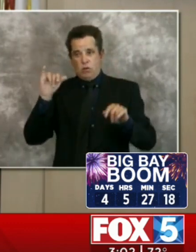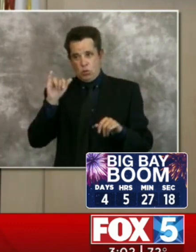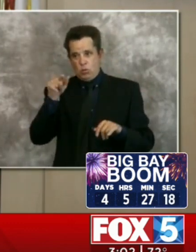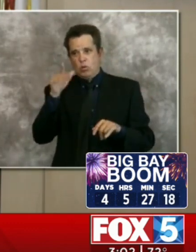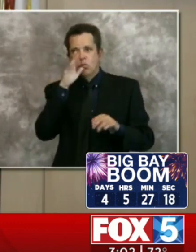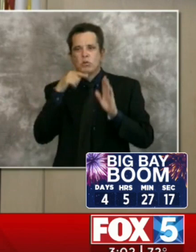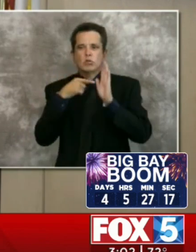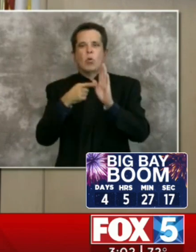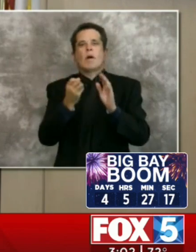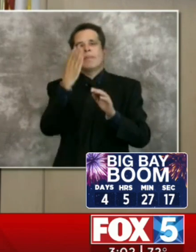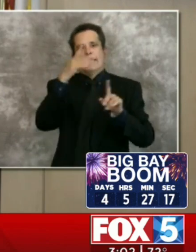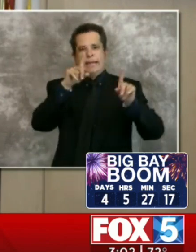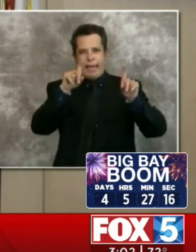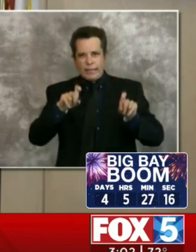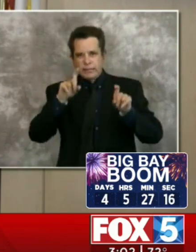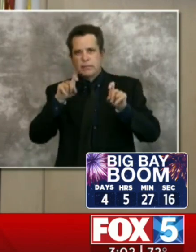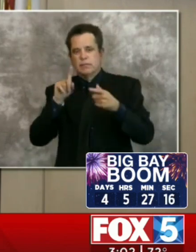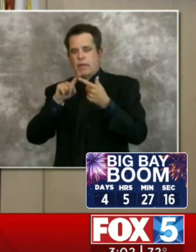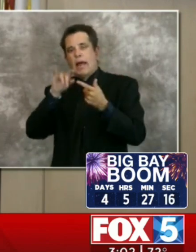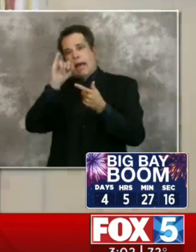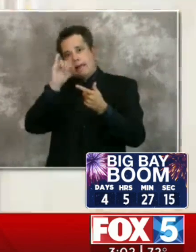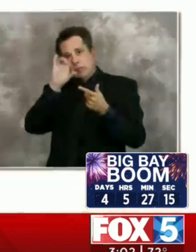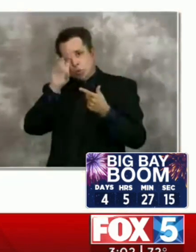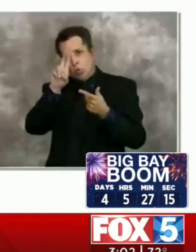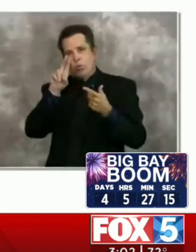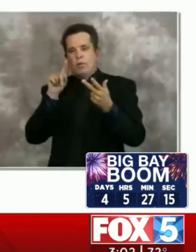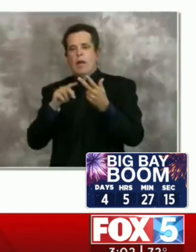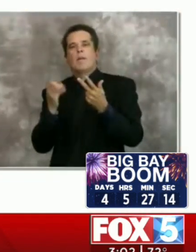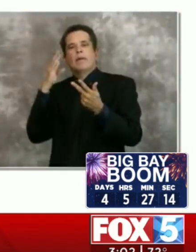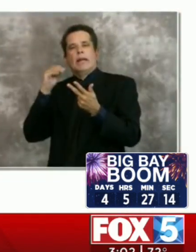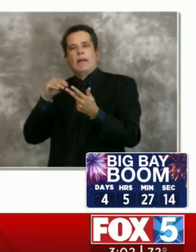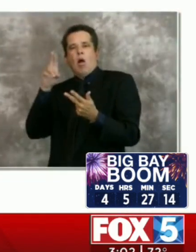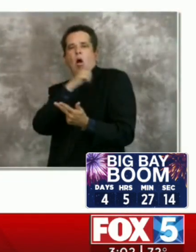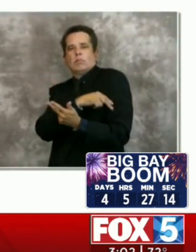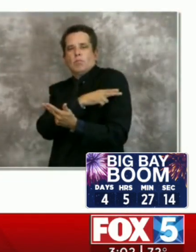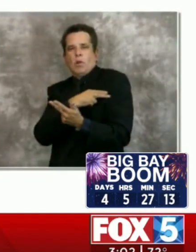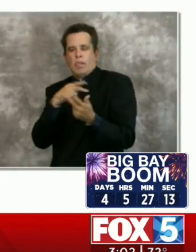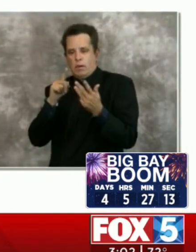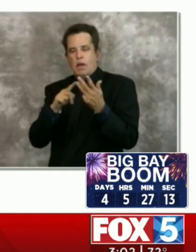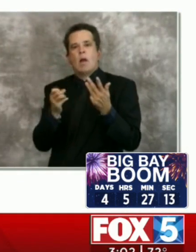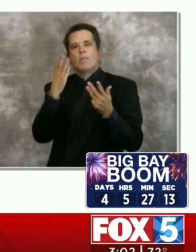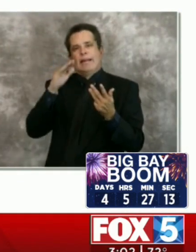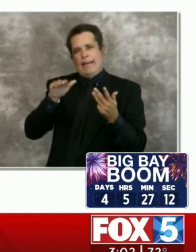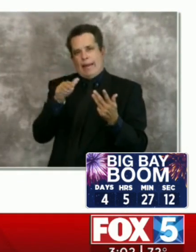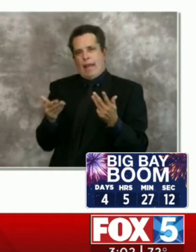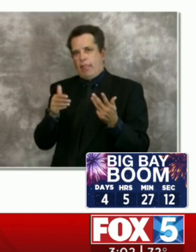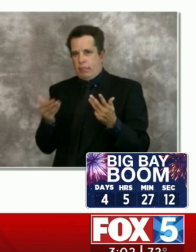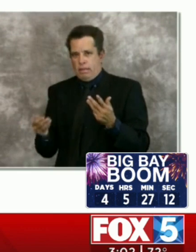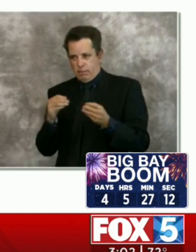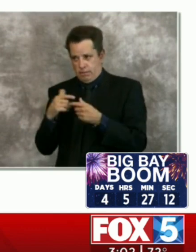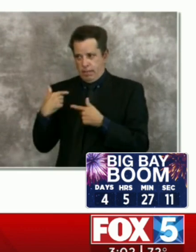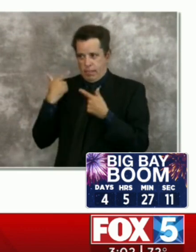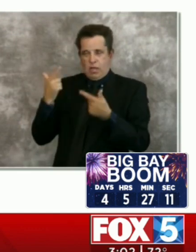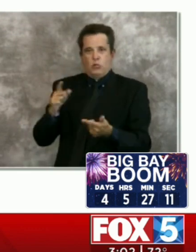REPORTED TODAY. IN THE FOLLOWING SET OF SLIDES. WE WILL SHOW TEST CASES